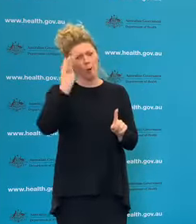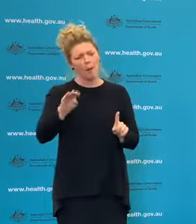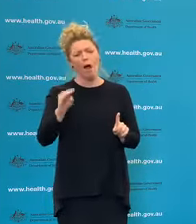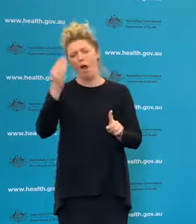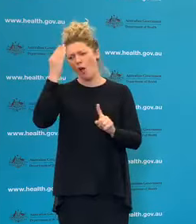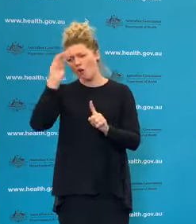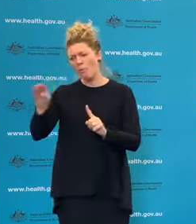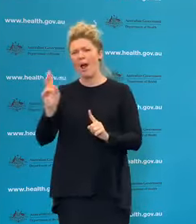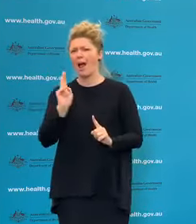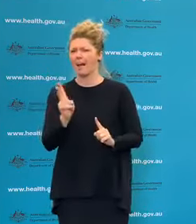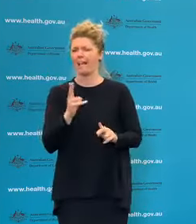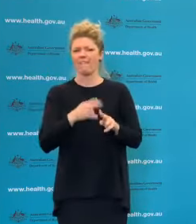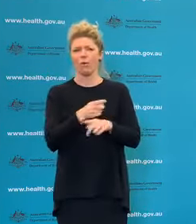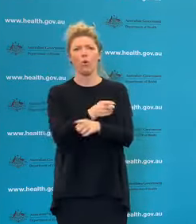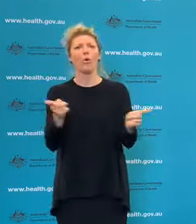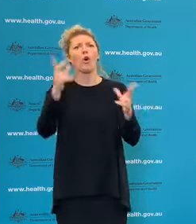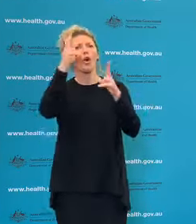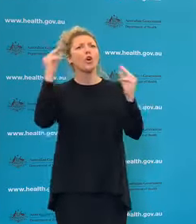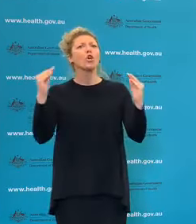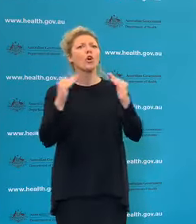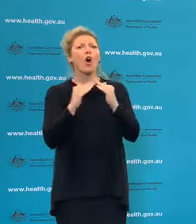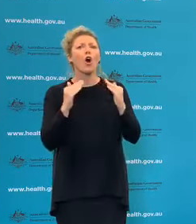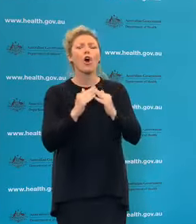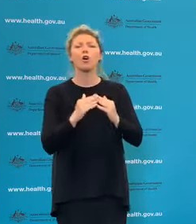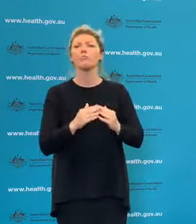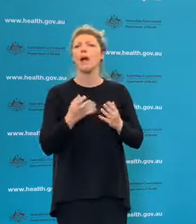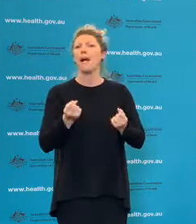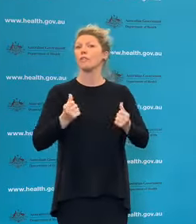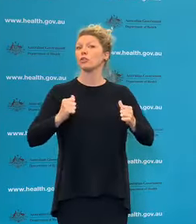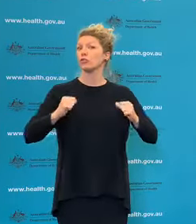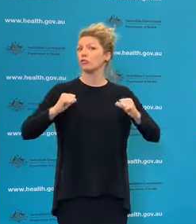number of ways. We're increasing the amount of training provided to health